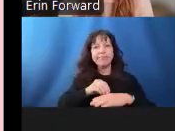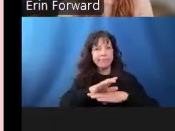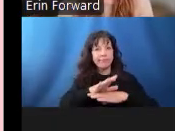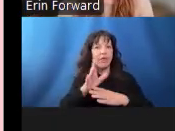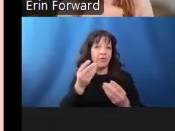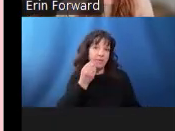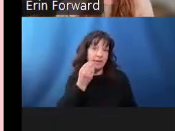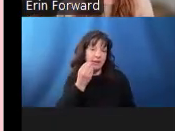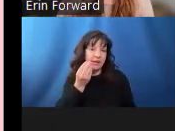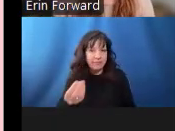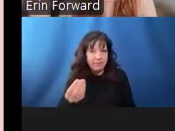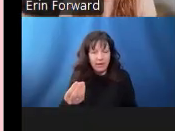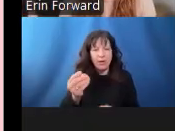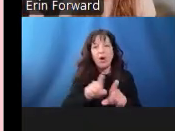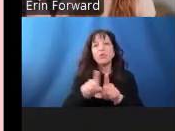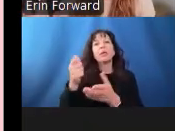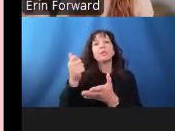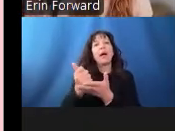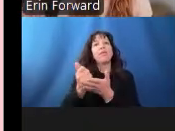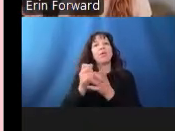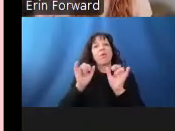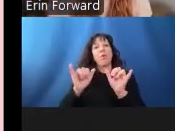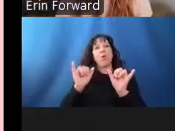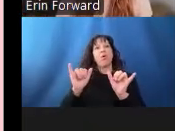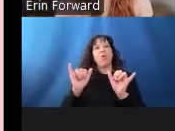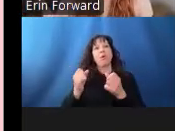because it it gives us a framework to think about all the